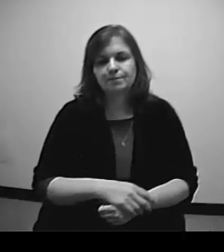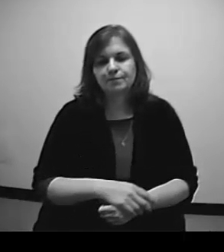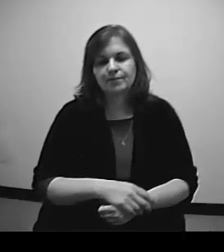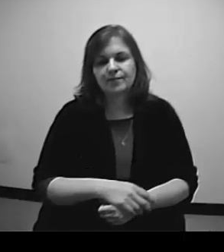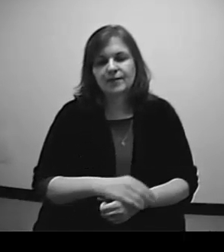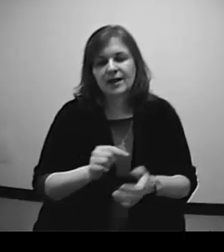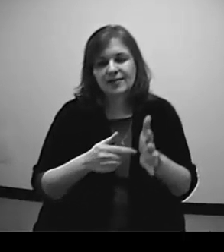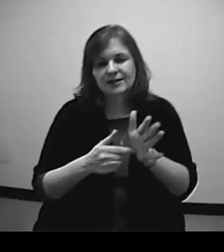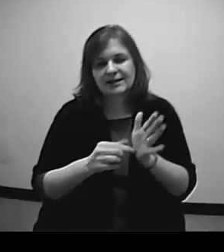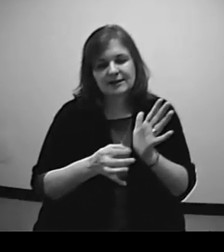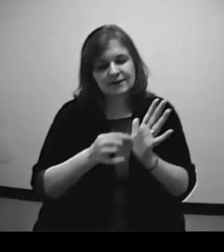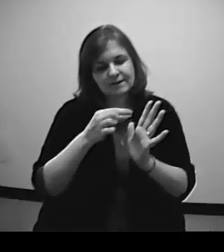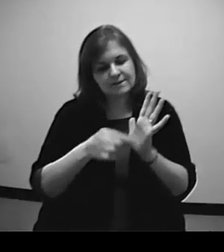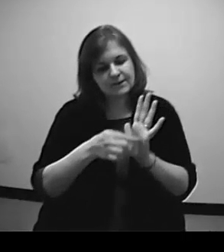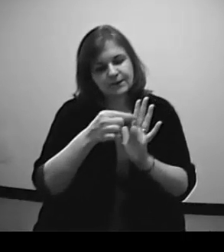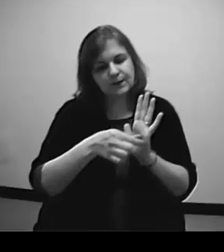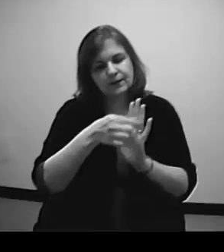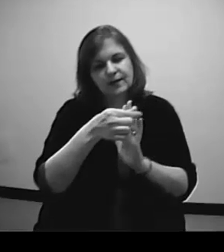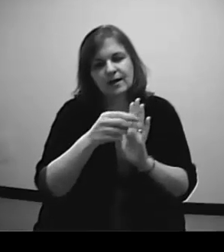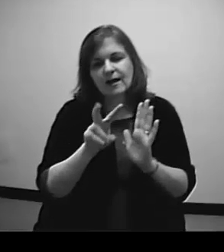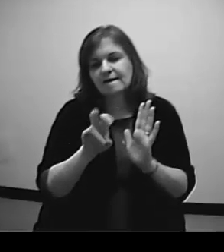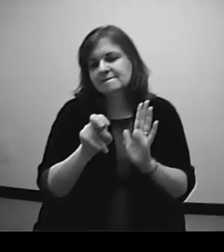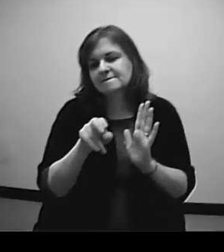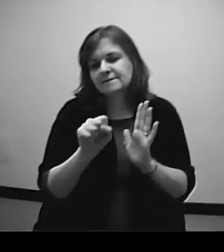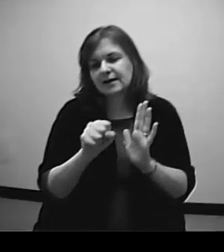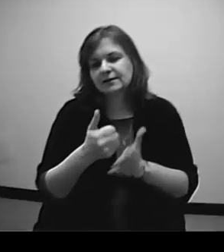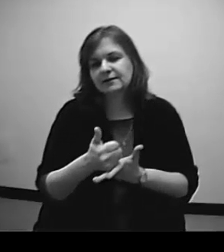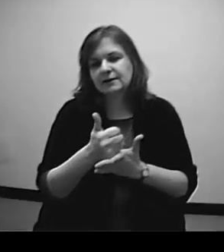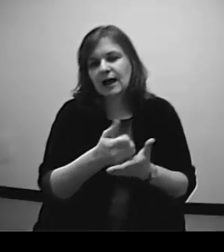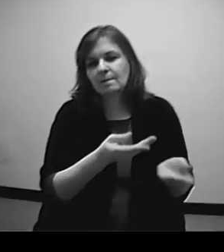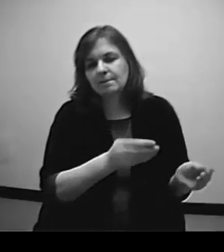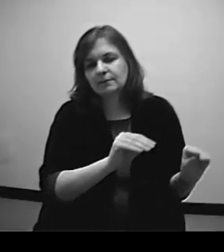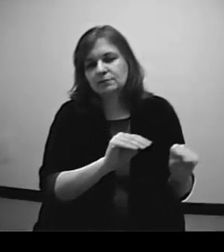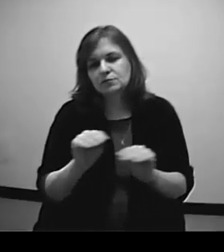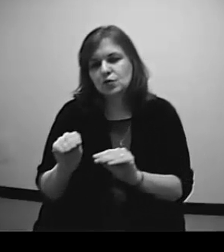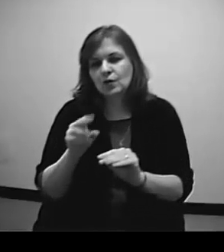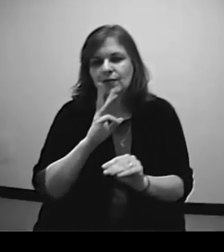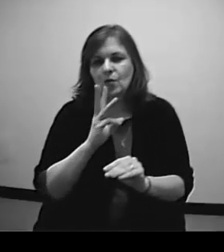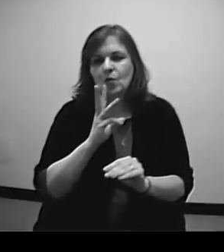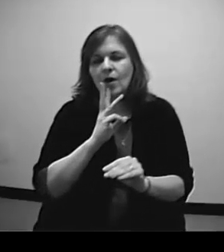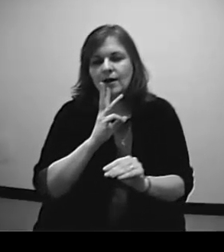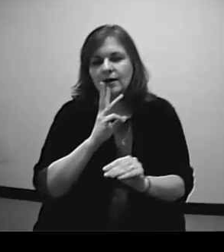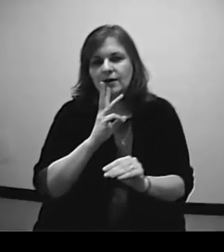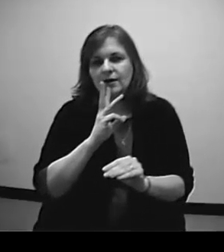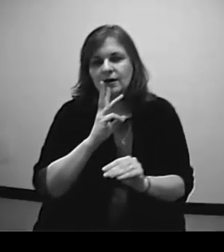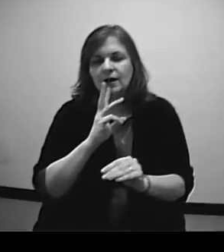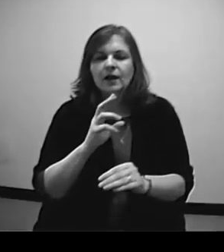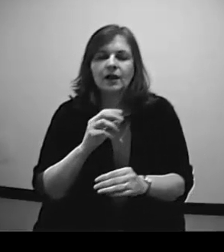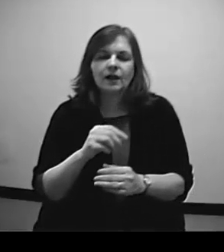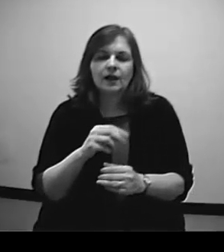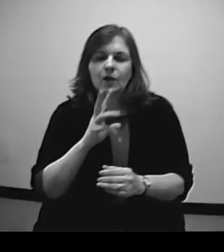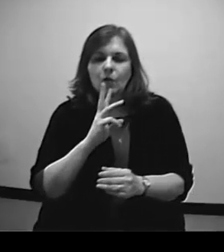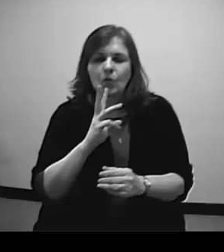the veins in our leaves will move water around -- look at water primarily moving up our plant